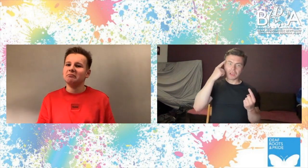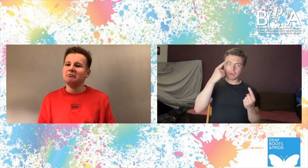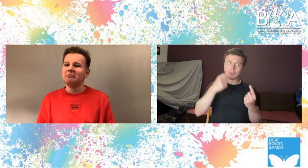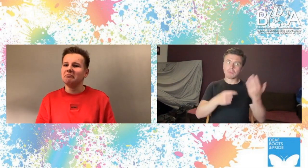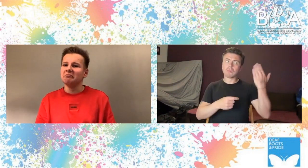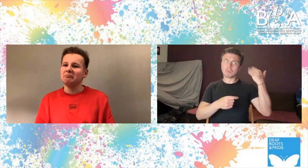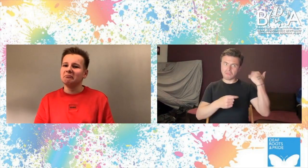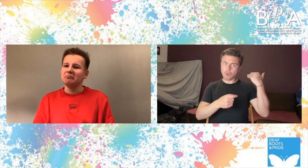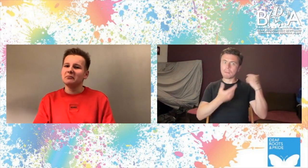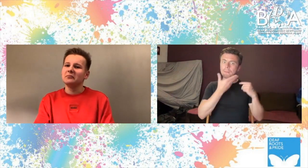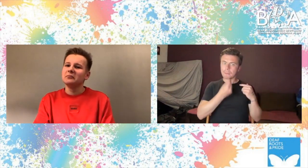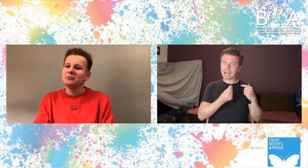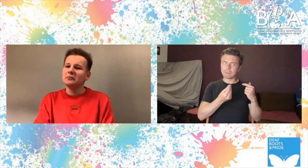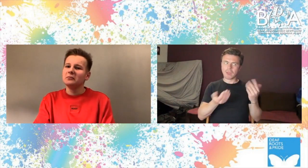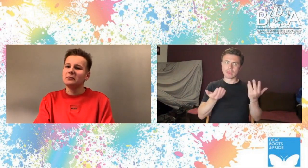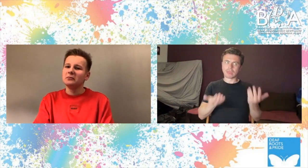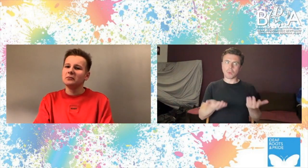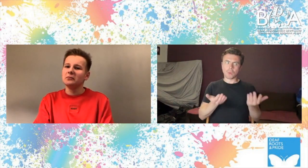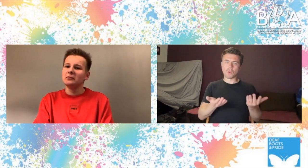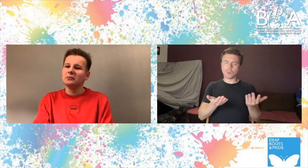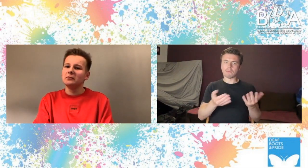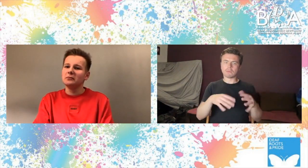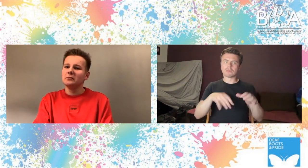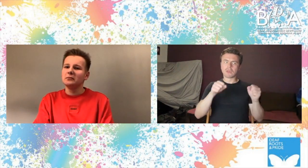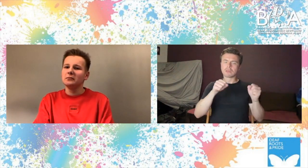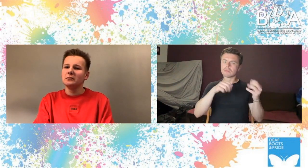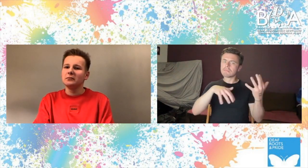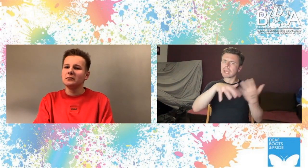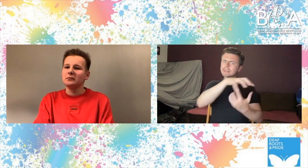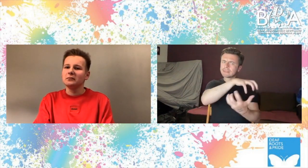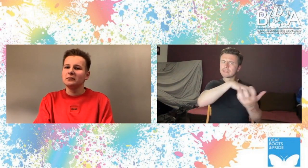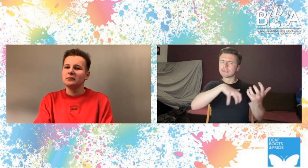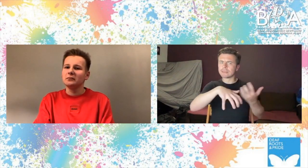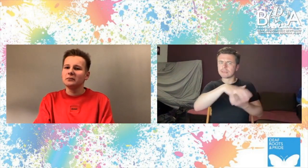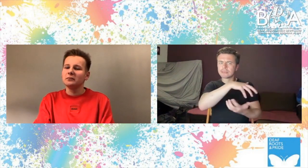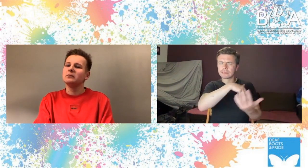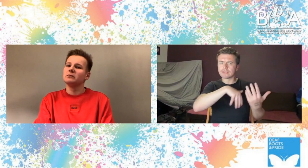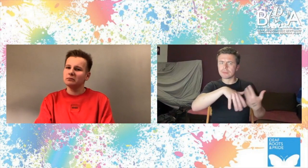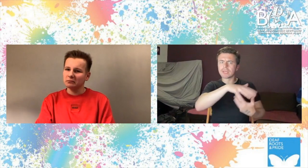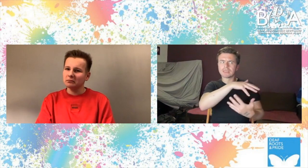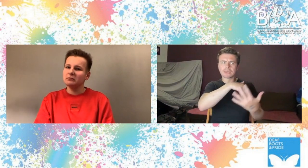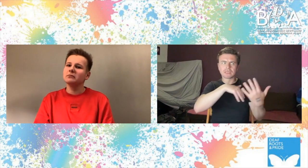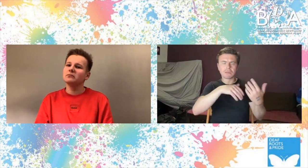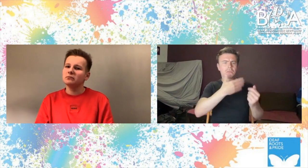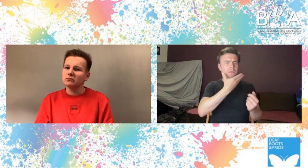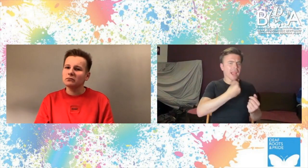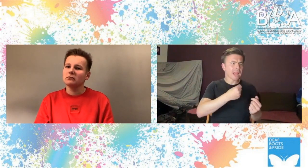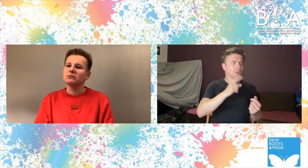I think it used to be more male dominated, but I think it’s more mixed now, men,